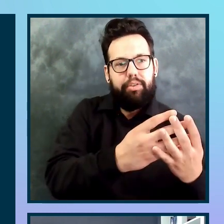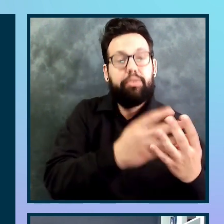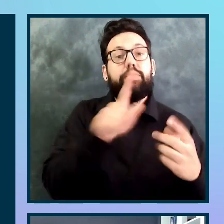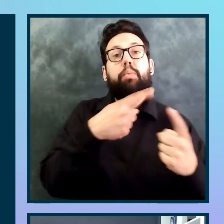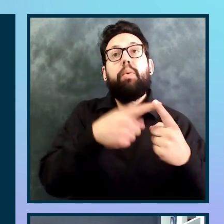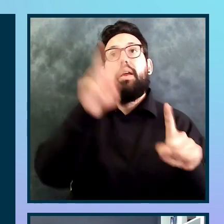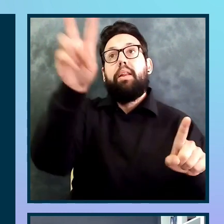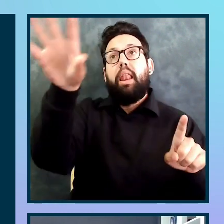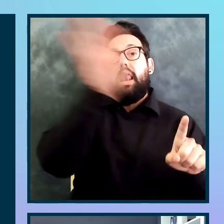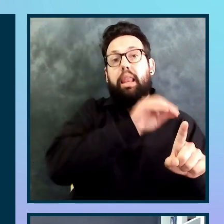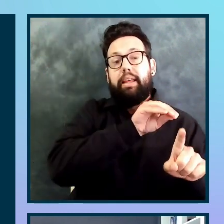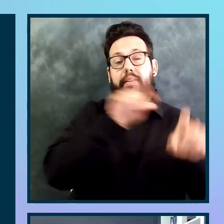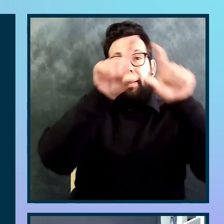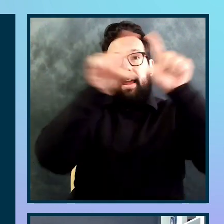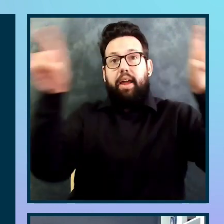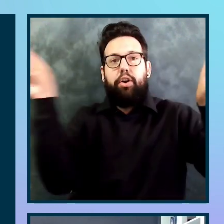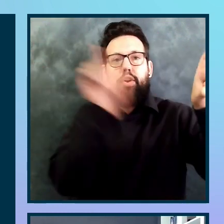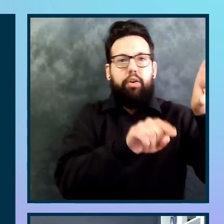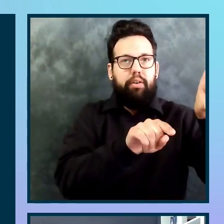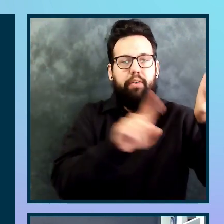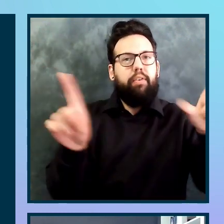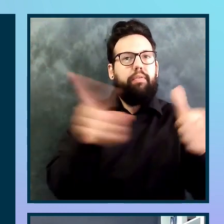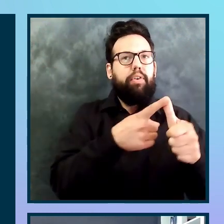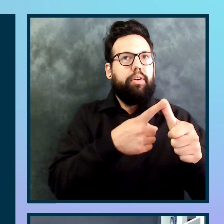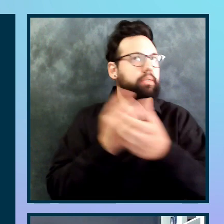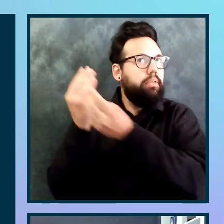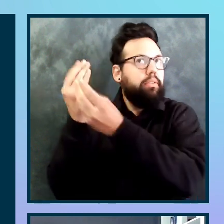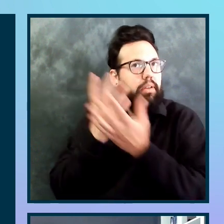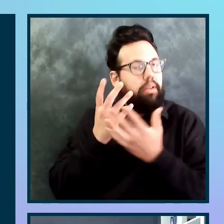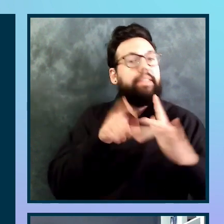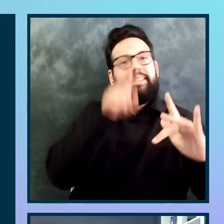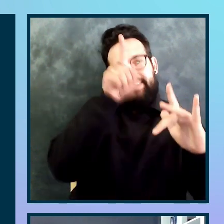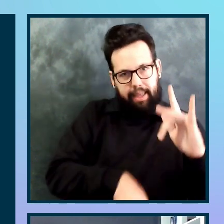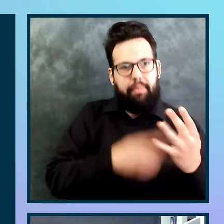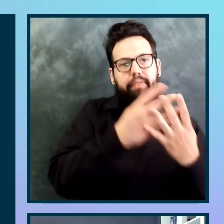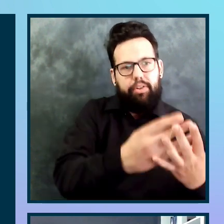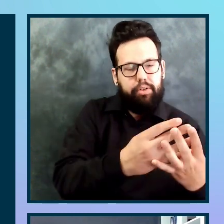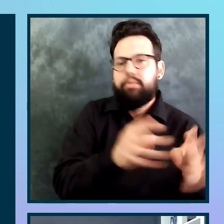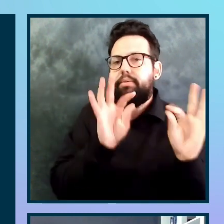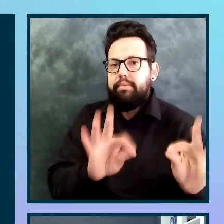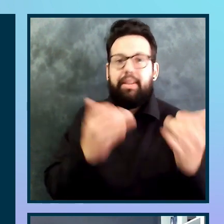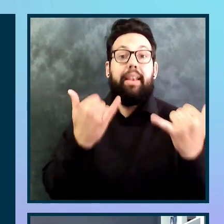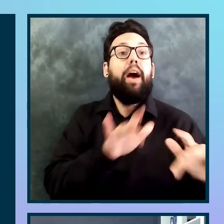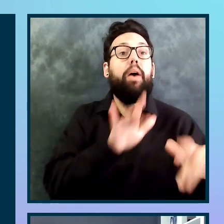the first things you you hear is Skip Filters. When you click on that, now you're sent to the product area.